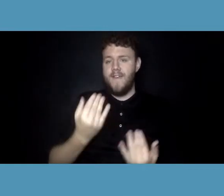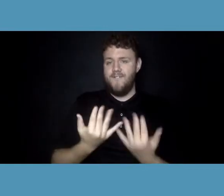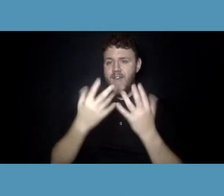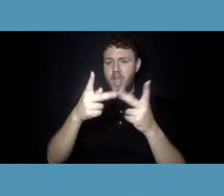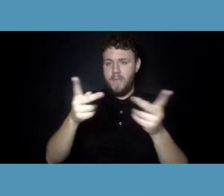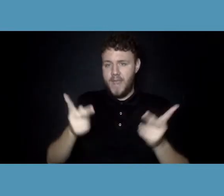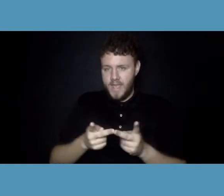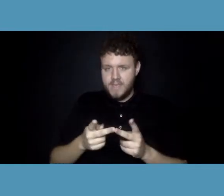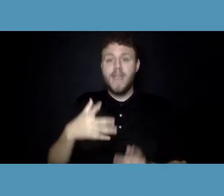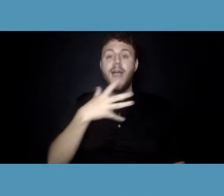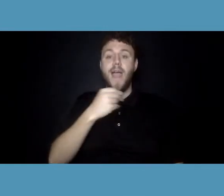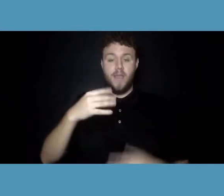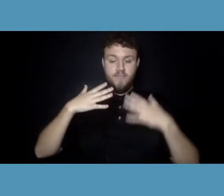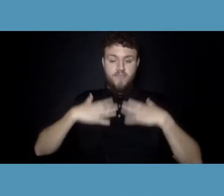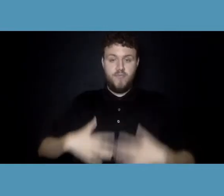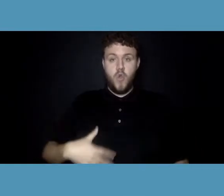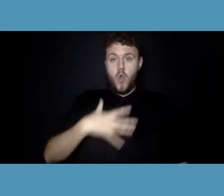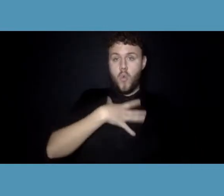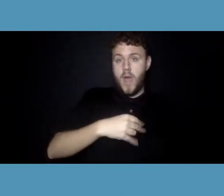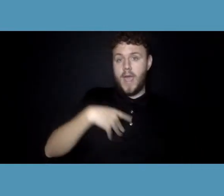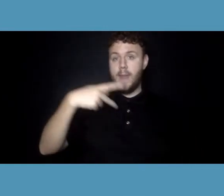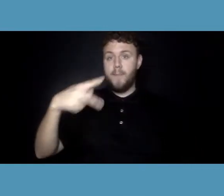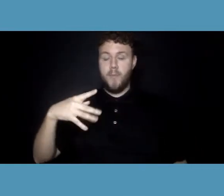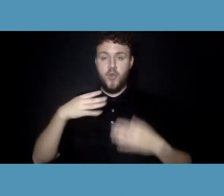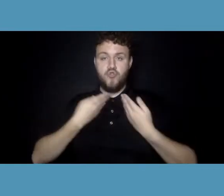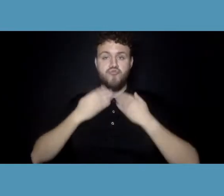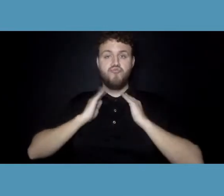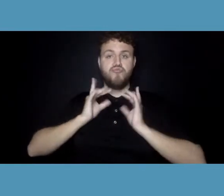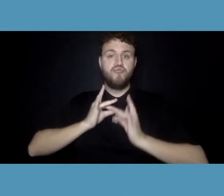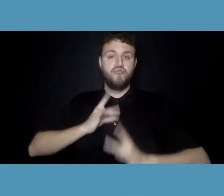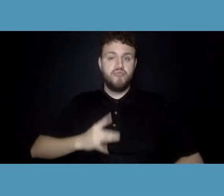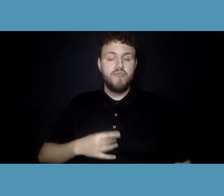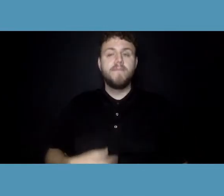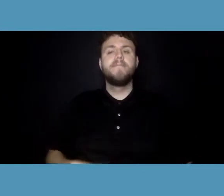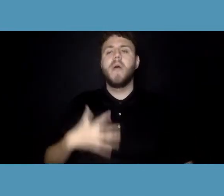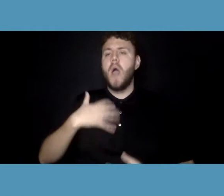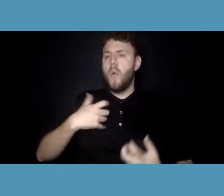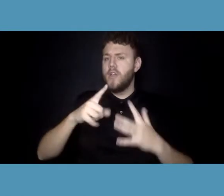wearing a white and purple shirt. I would like to begin by acknowledging with humility